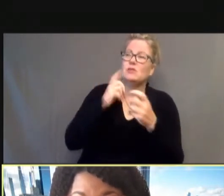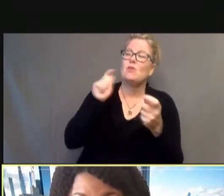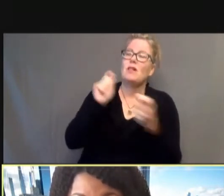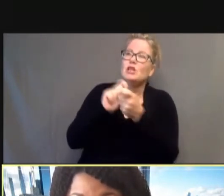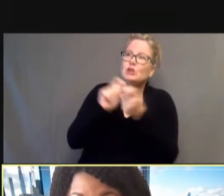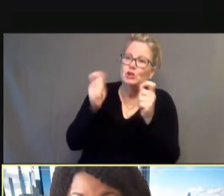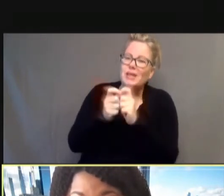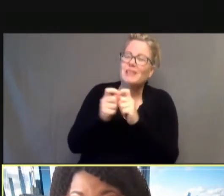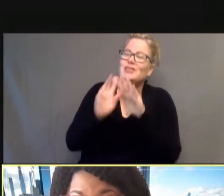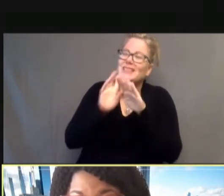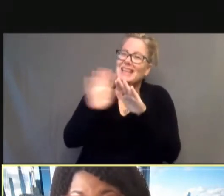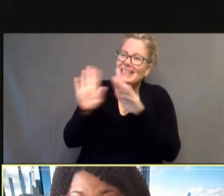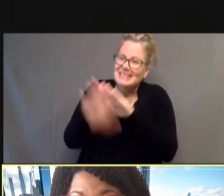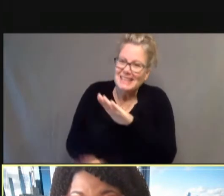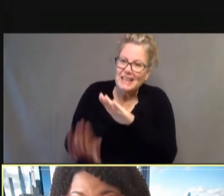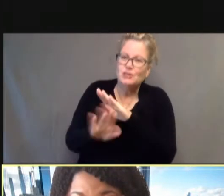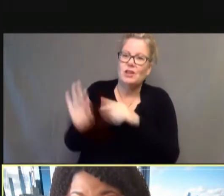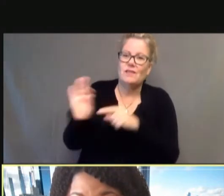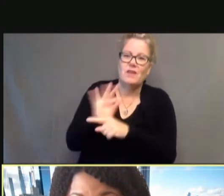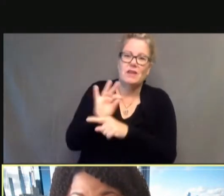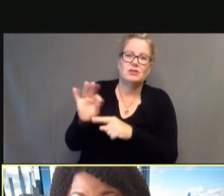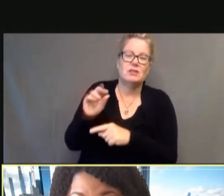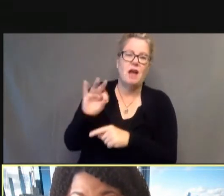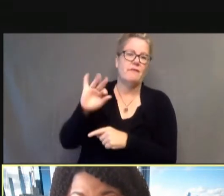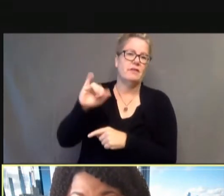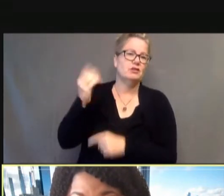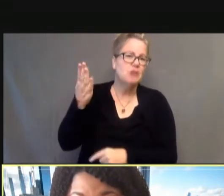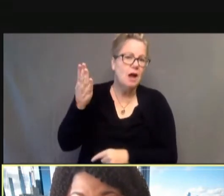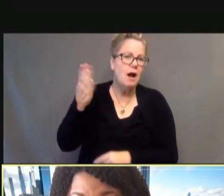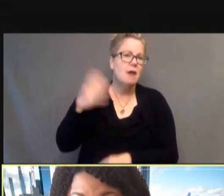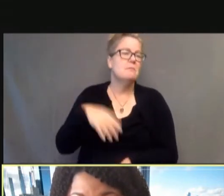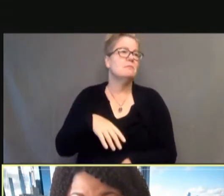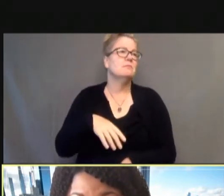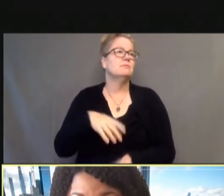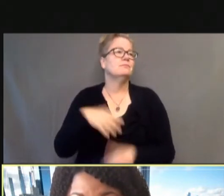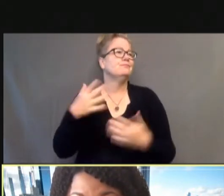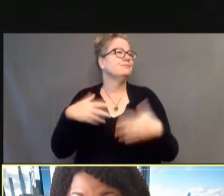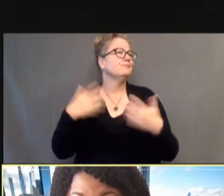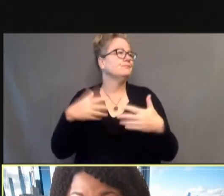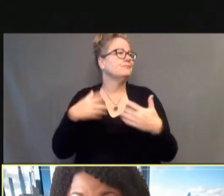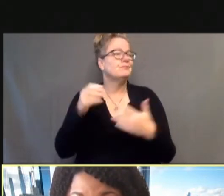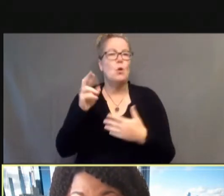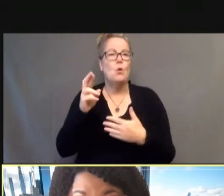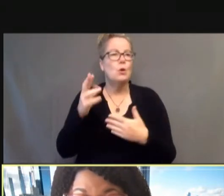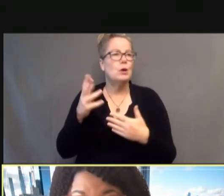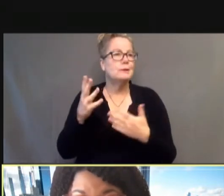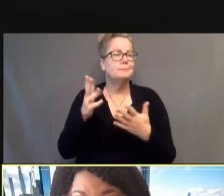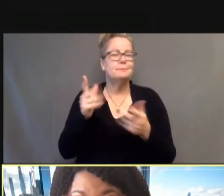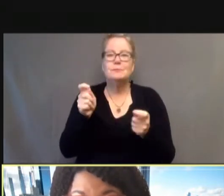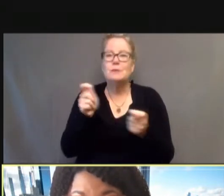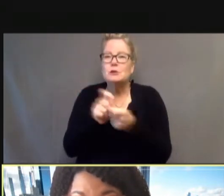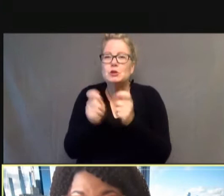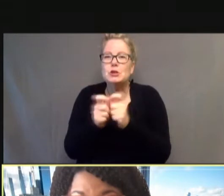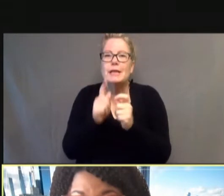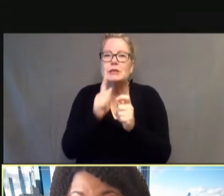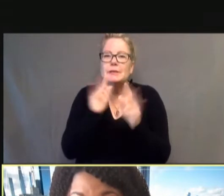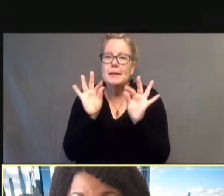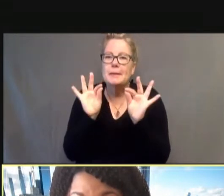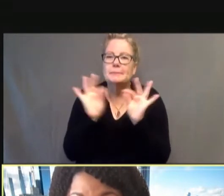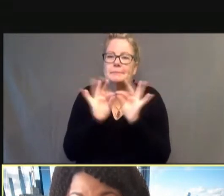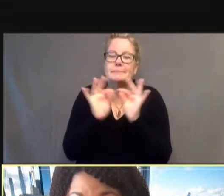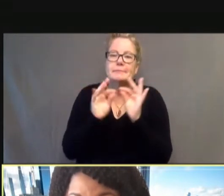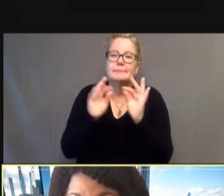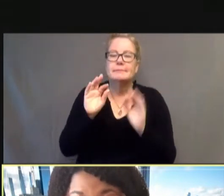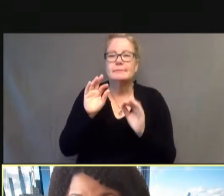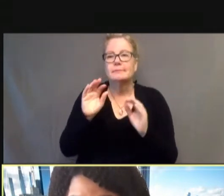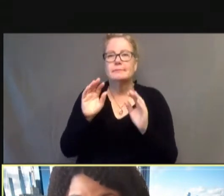of the job or change the the meaningfulness of the school's degree that could count as